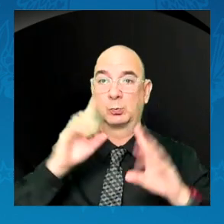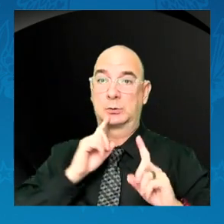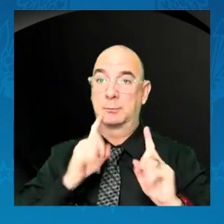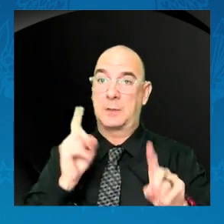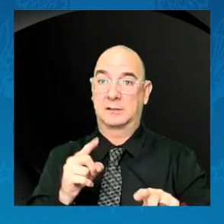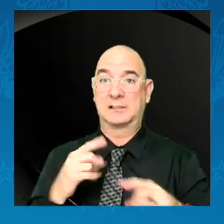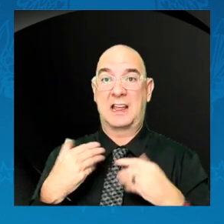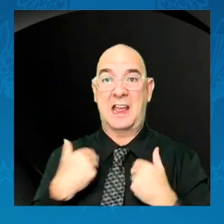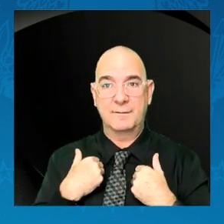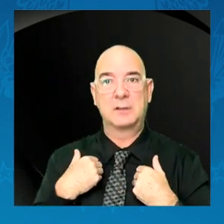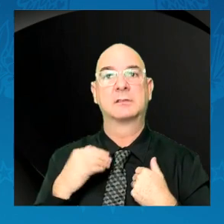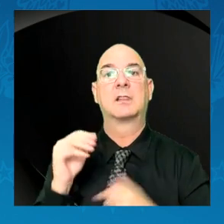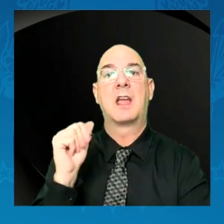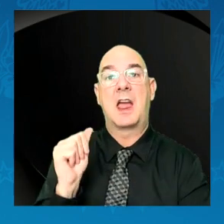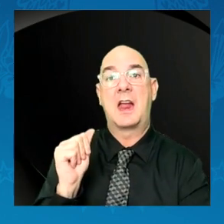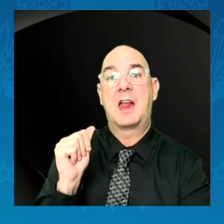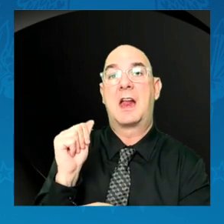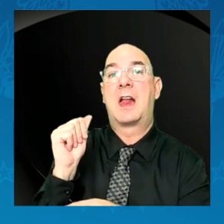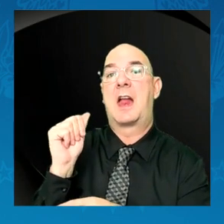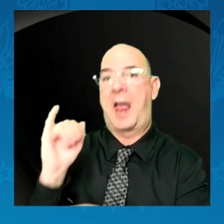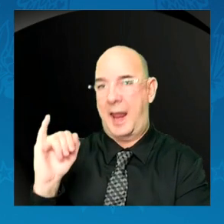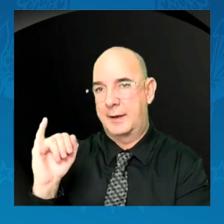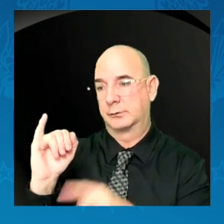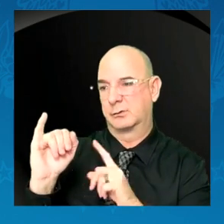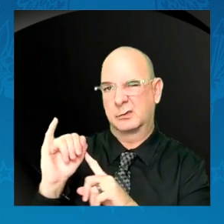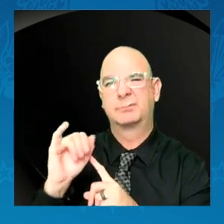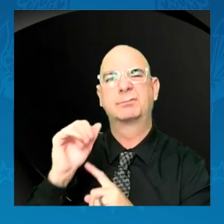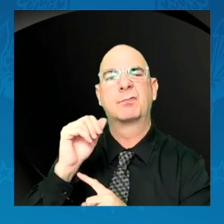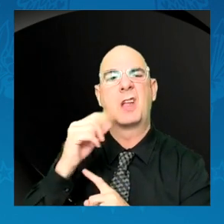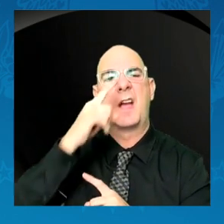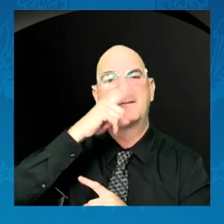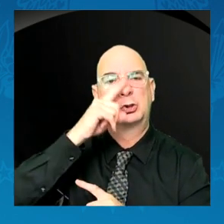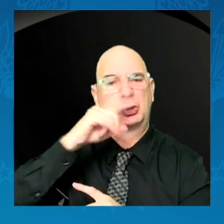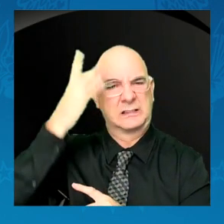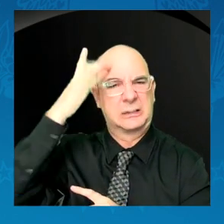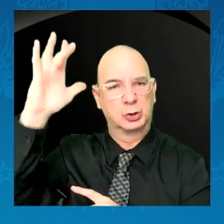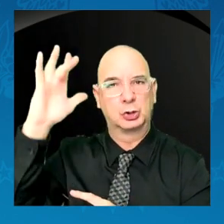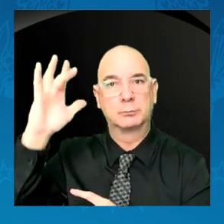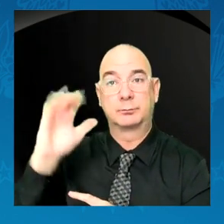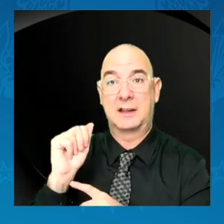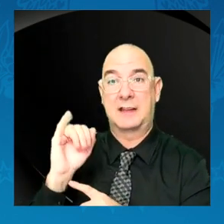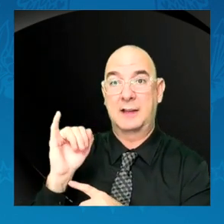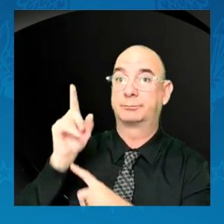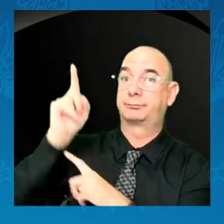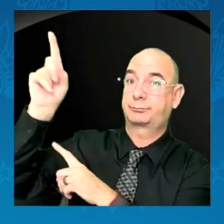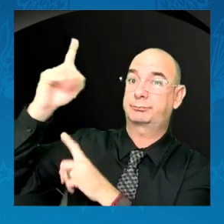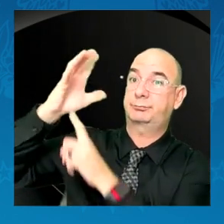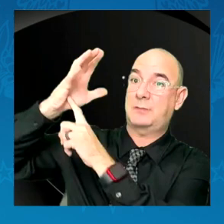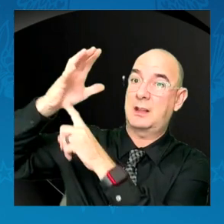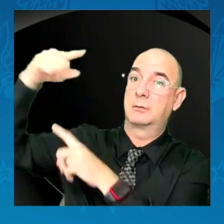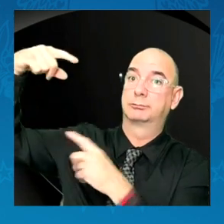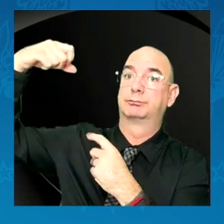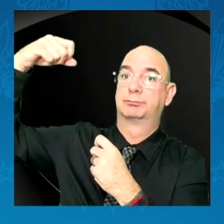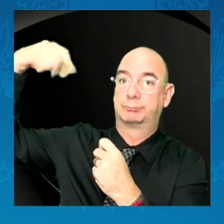satellite and aerial data, along with social media activity that they are putting together to forecast impacts